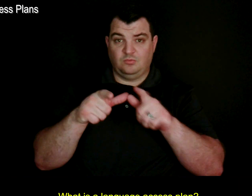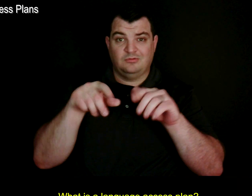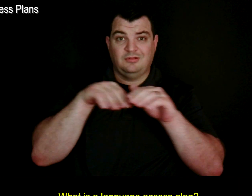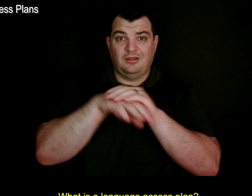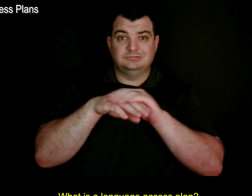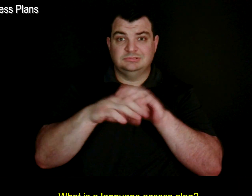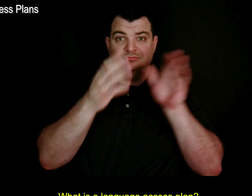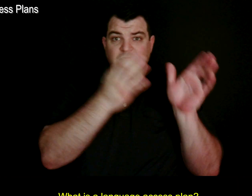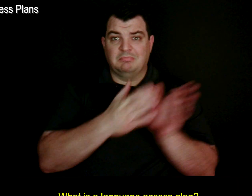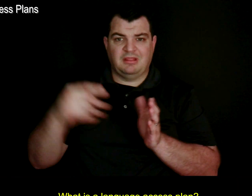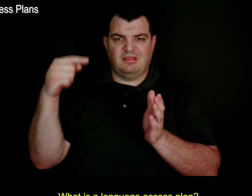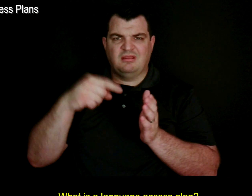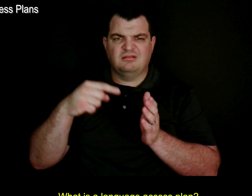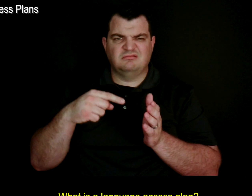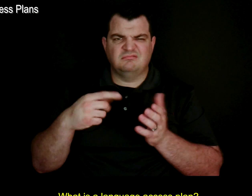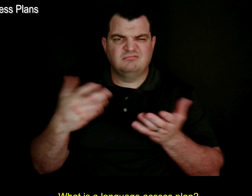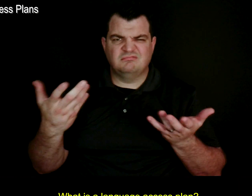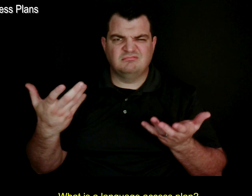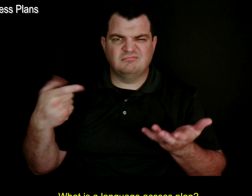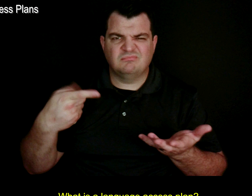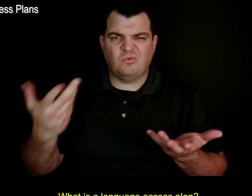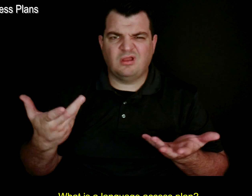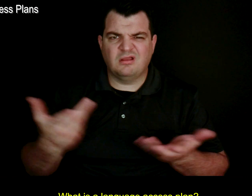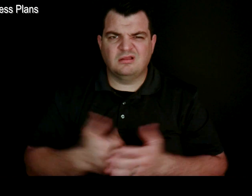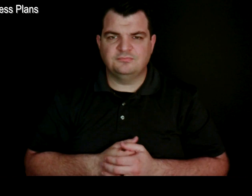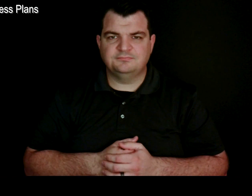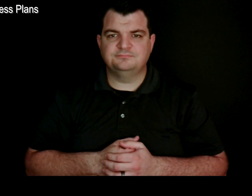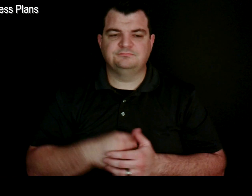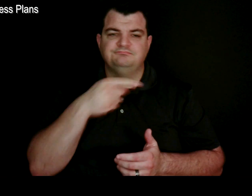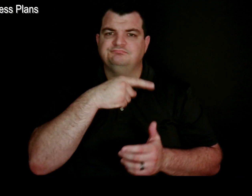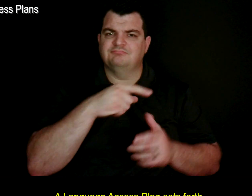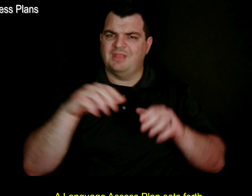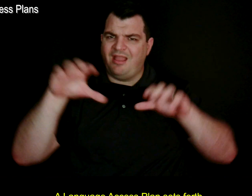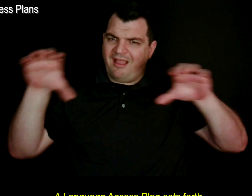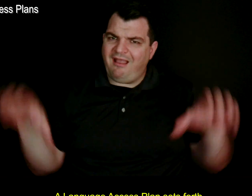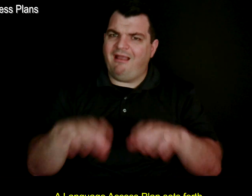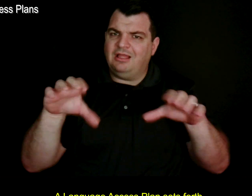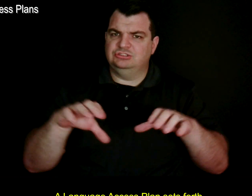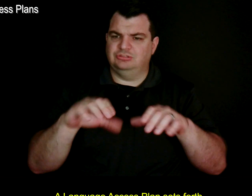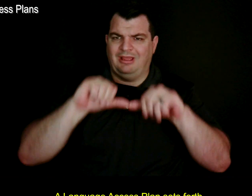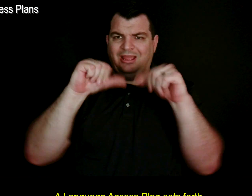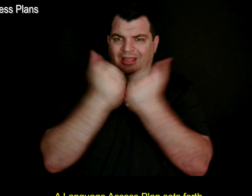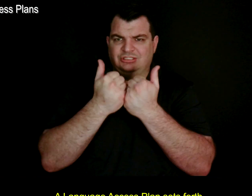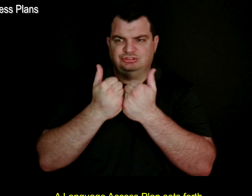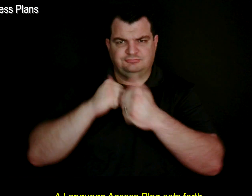What is a language access plan? A Language Access Plan sets forth